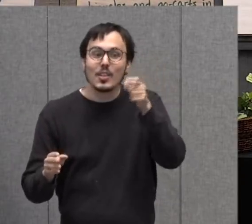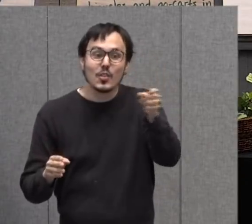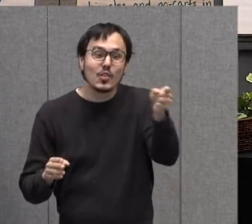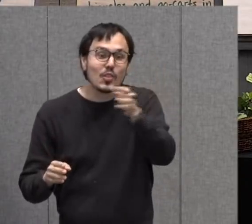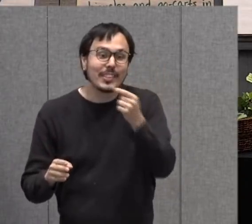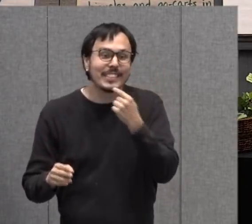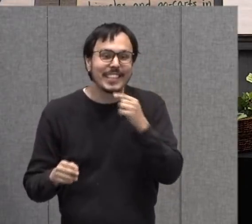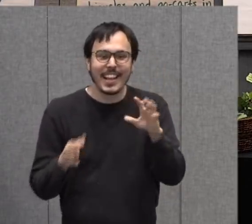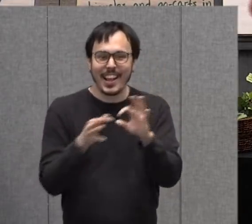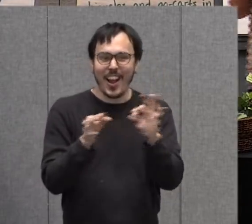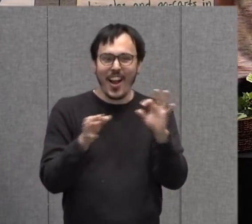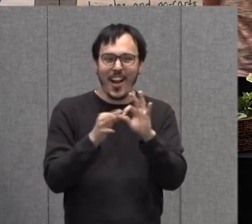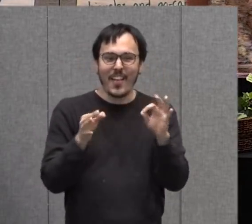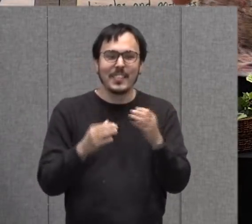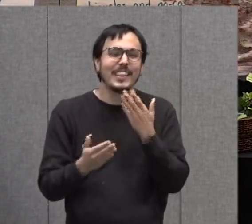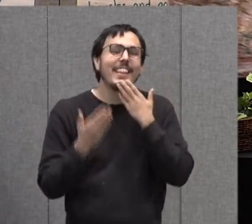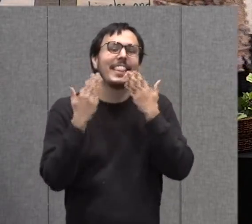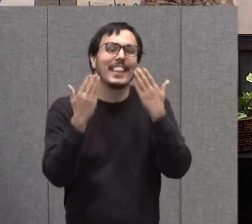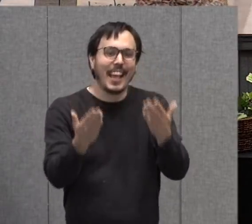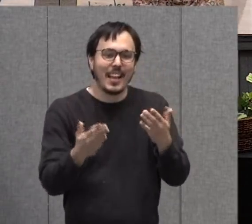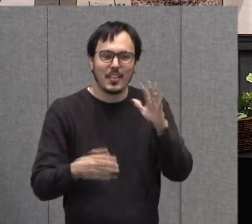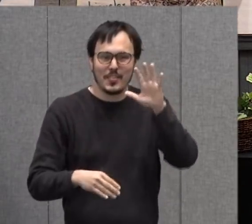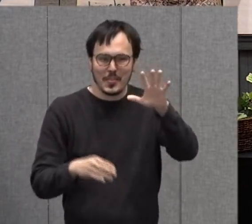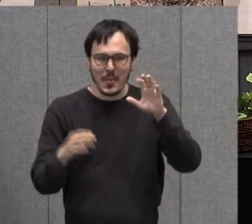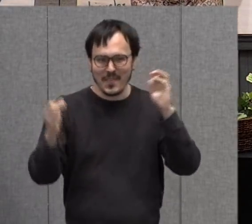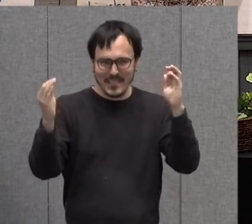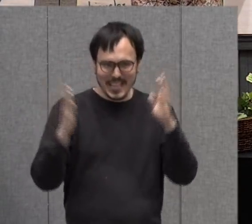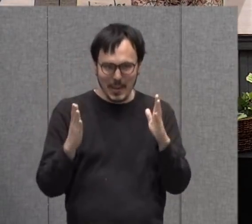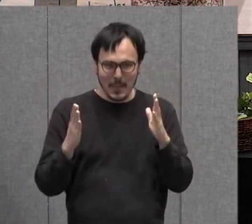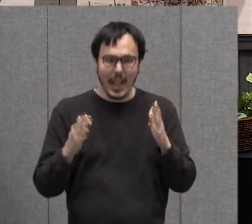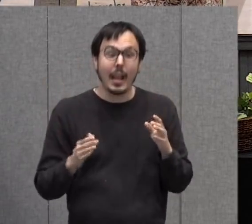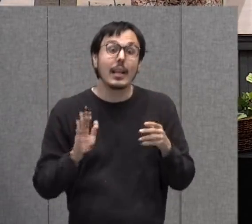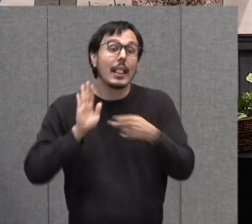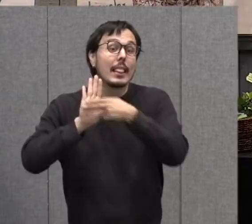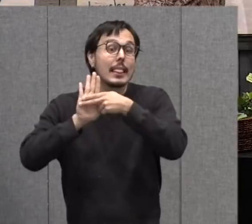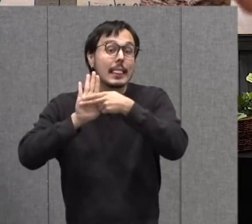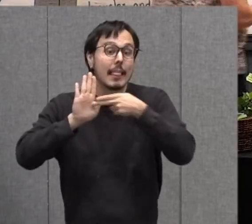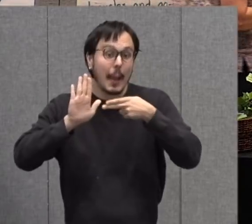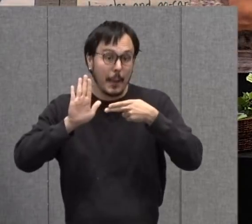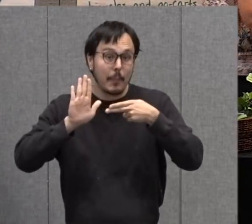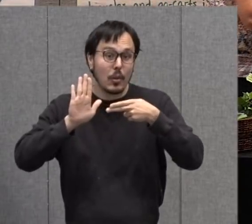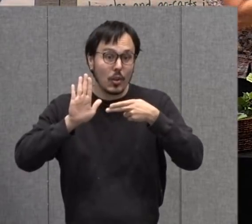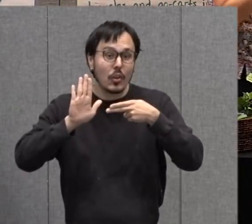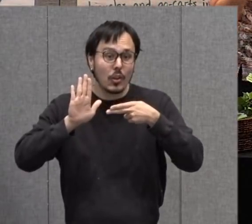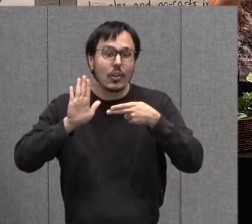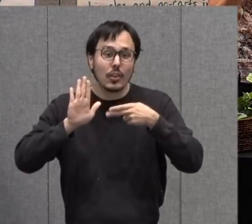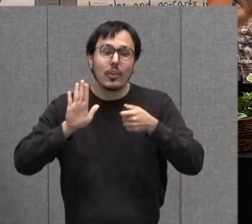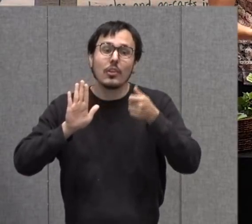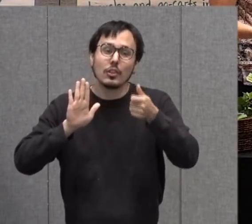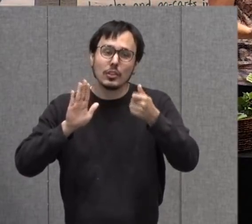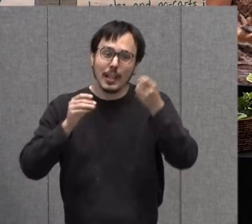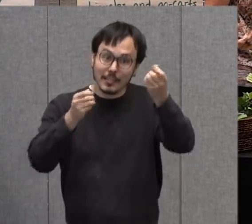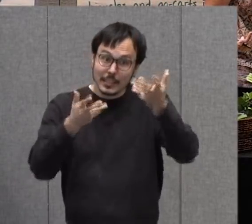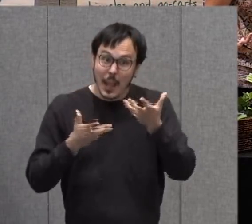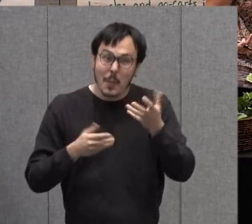Thank you for your input. So again, let's label it and you guys all told me it was two thirds.